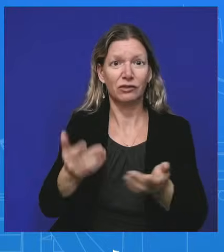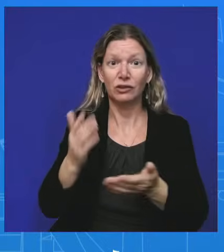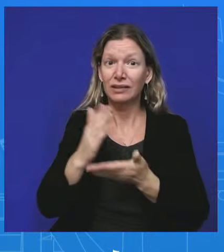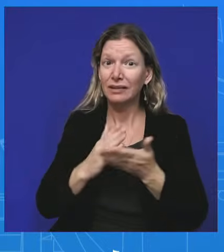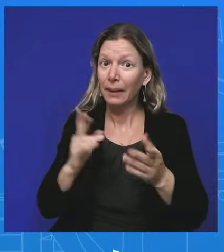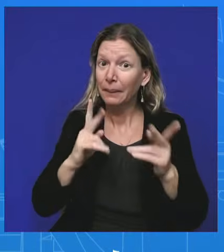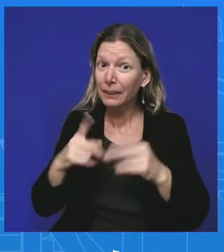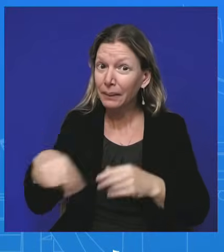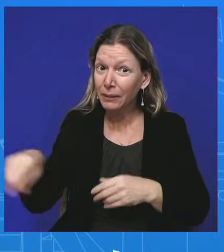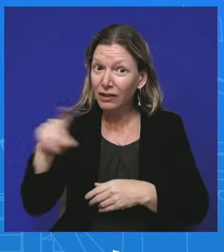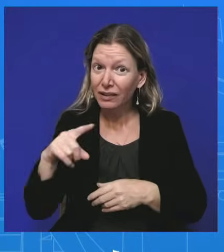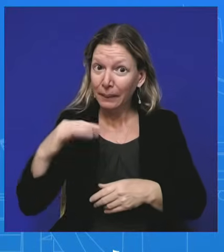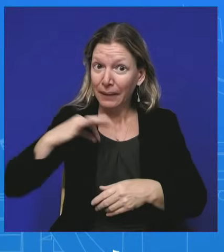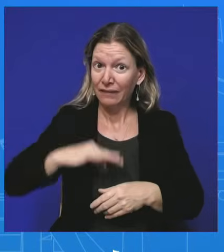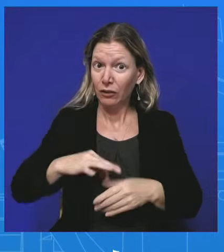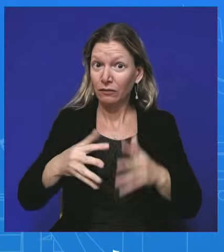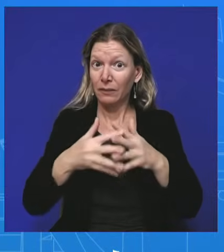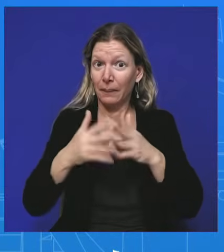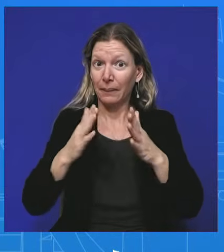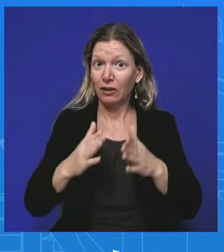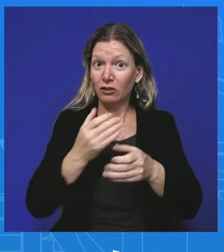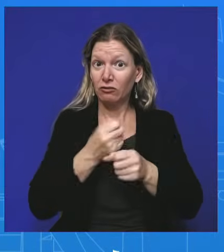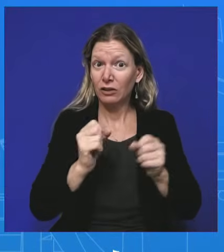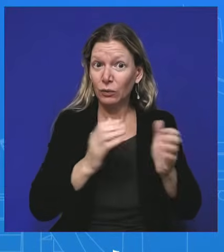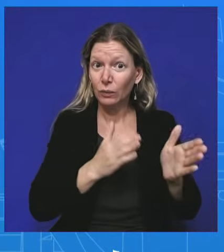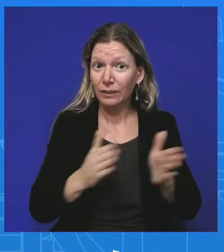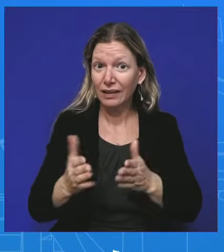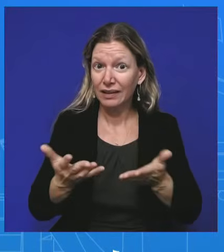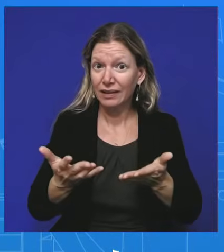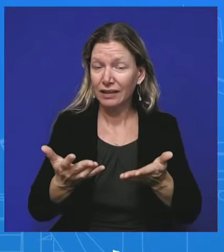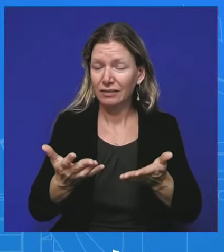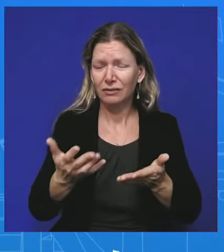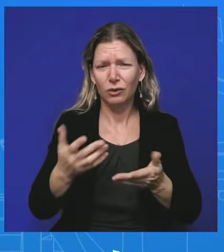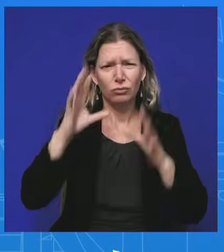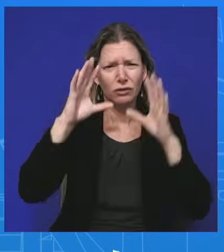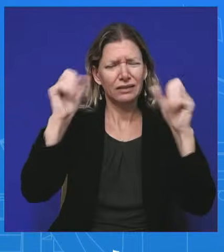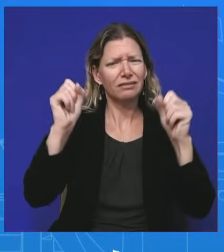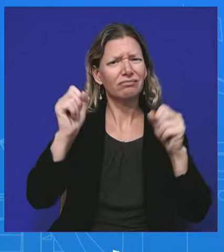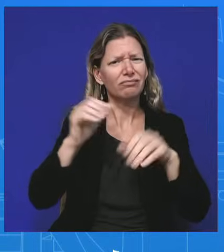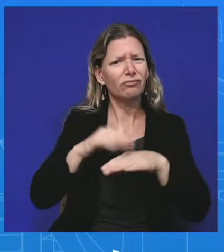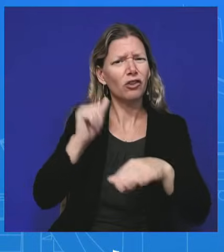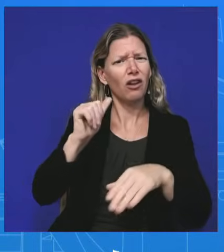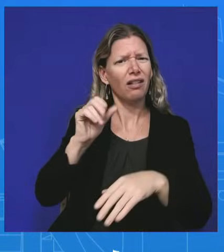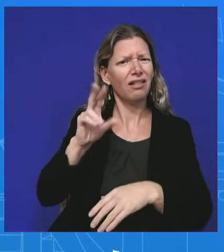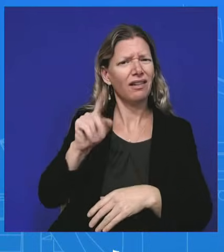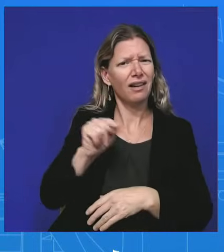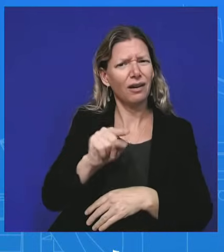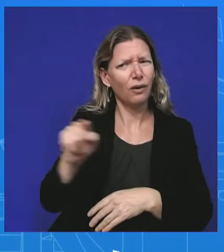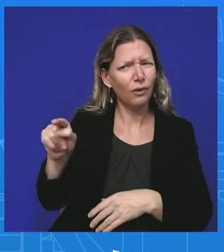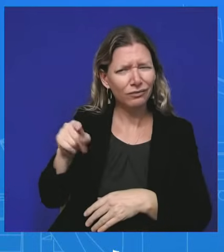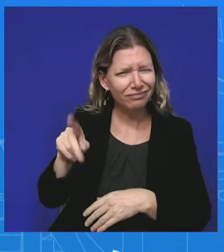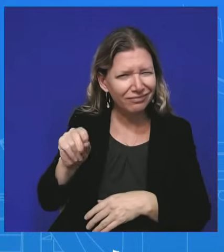And it was an opportunity for them to be on the right side of history, and they were not. And so, he tends to call that out.